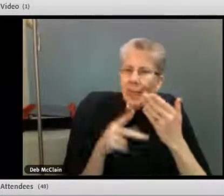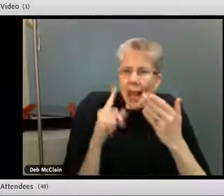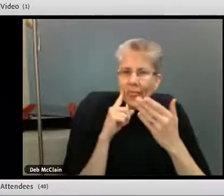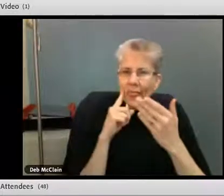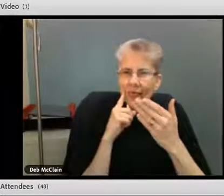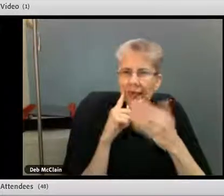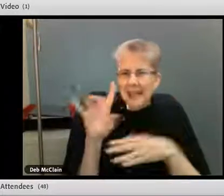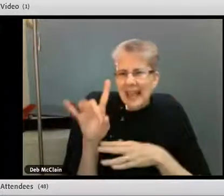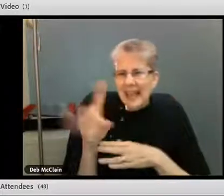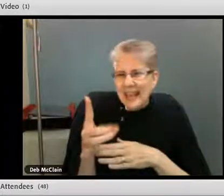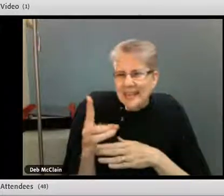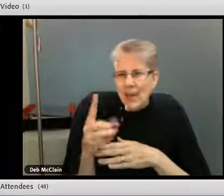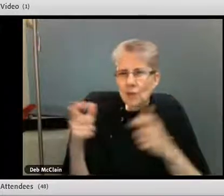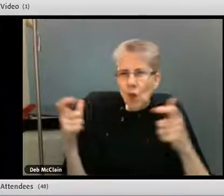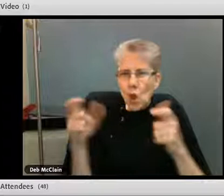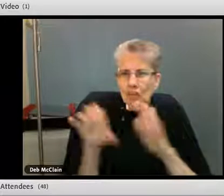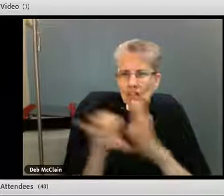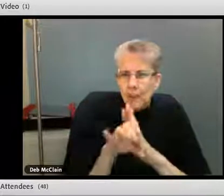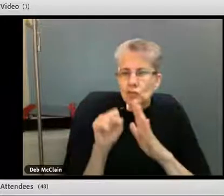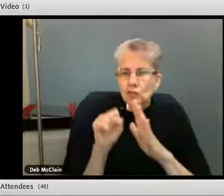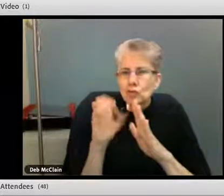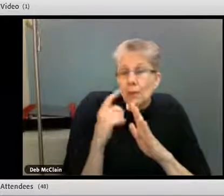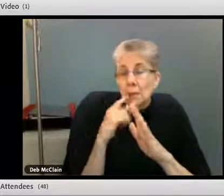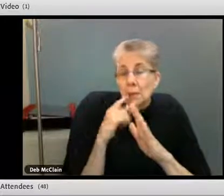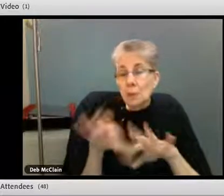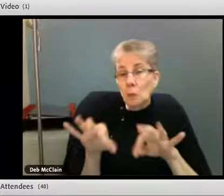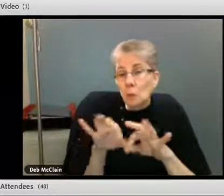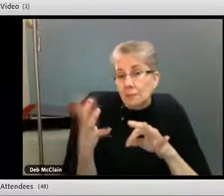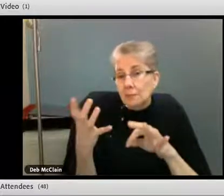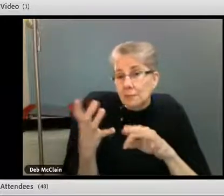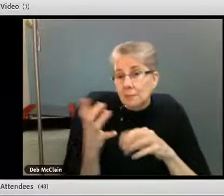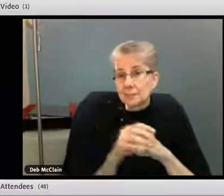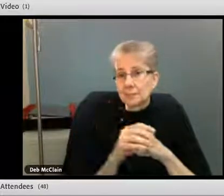It might be worth it. Just something to consider.